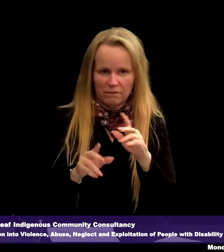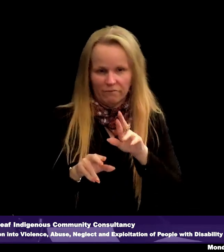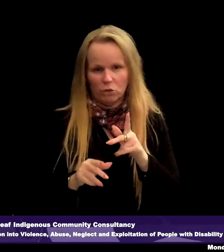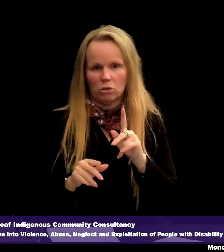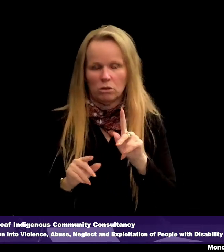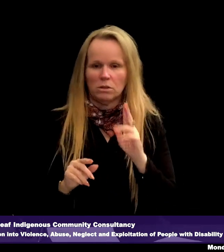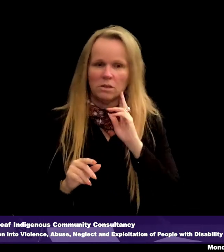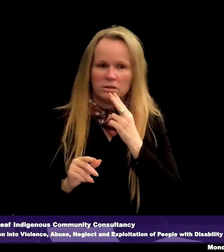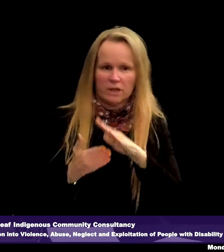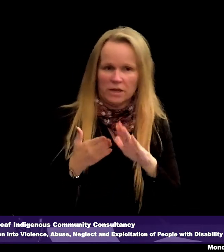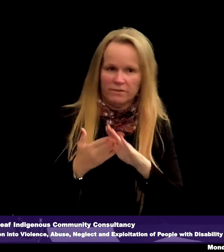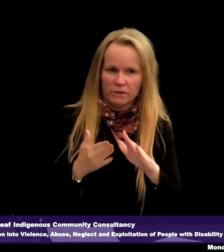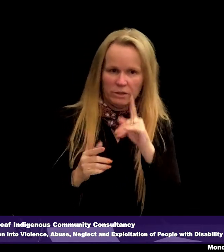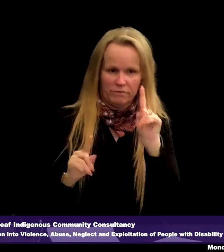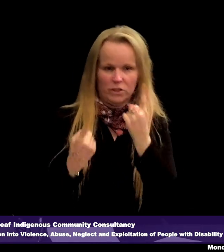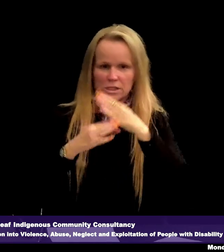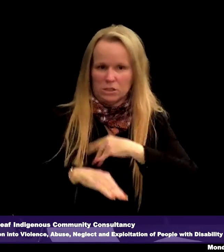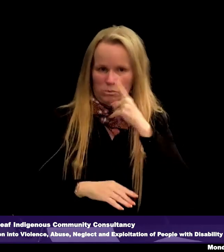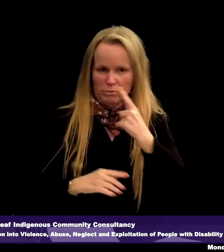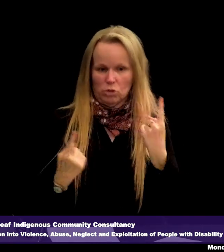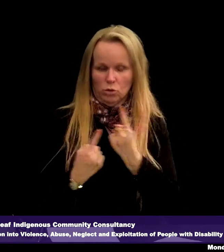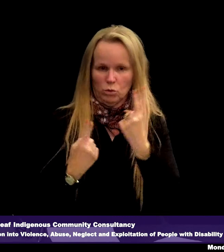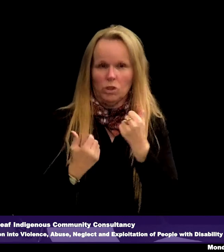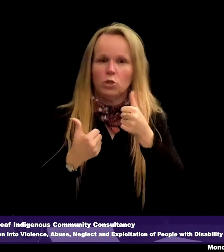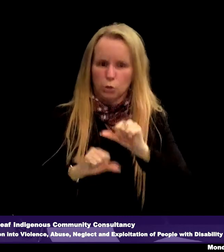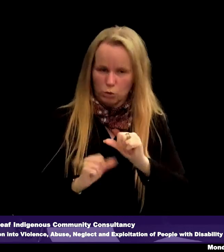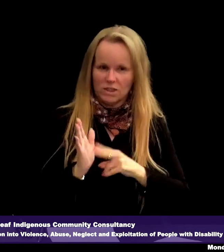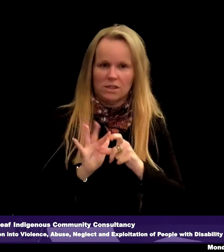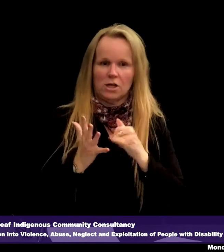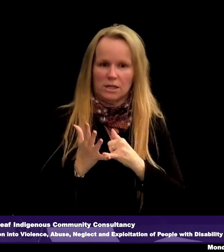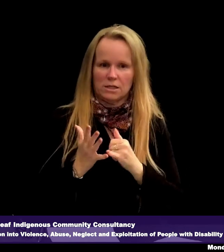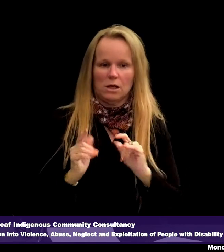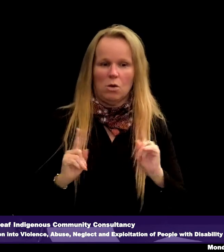about that particular topic of Deaf - for Deaf and hard of hearing First Nations people